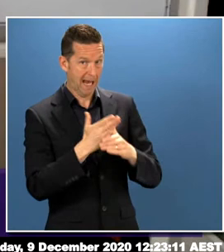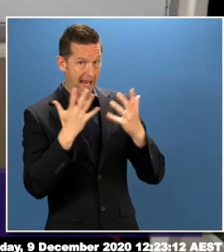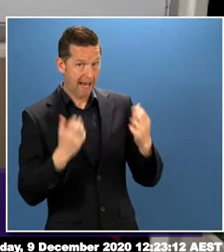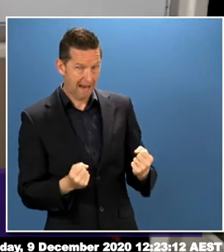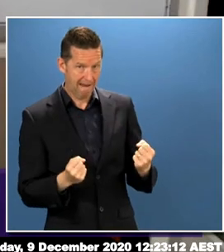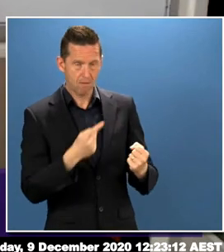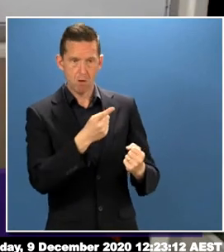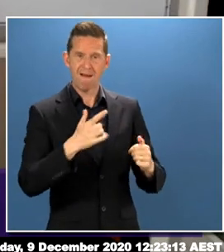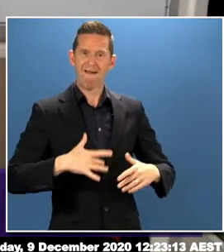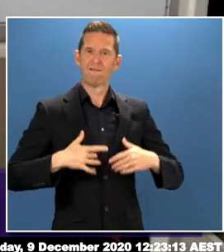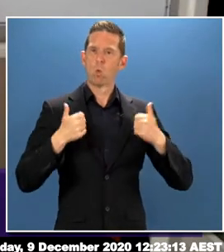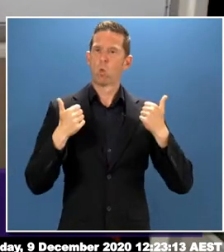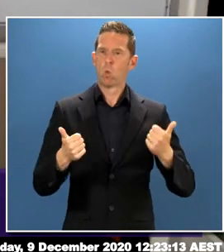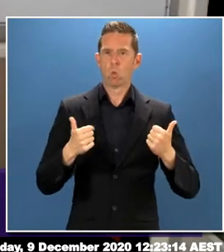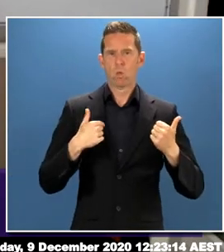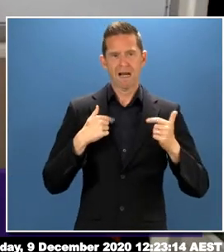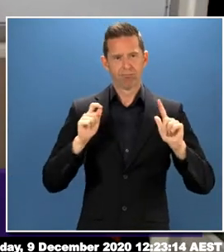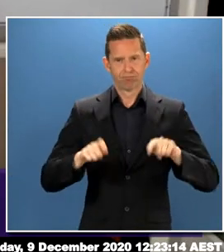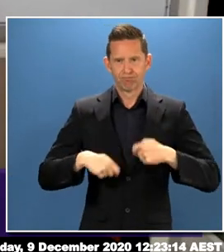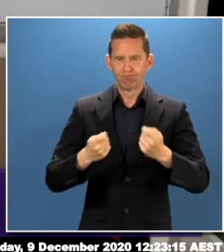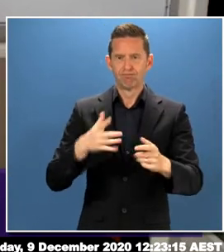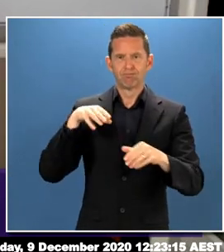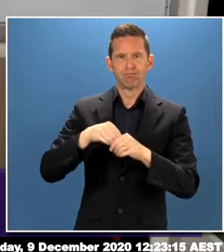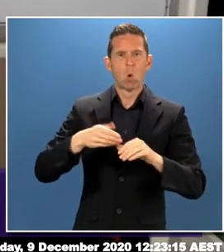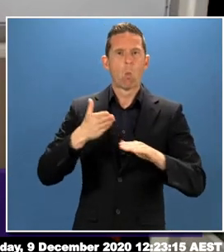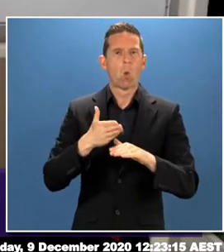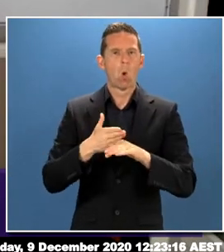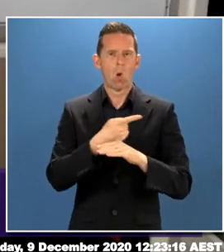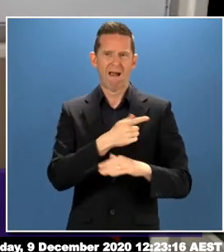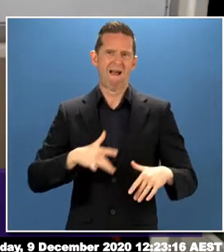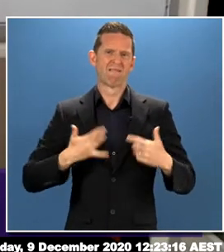with contributing somewhere in a workplace in their life.